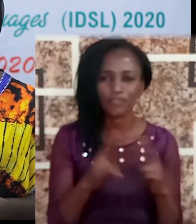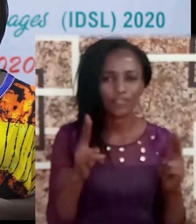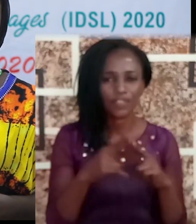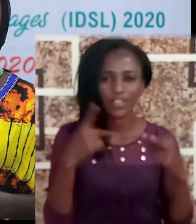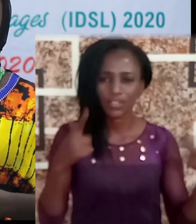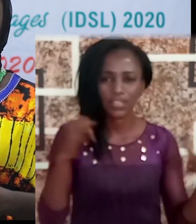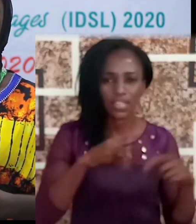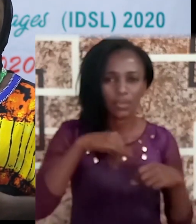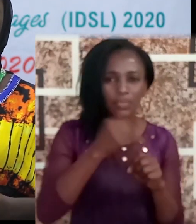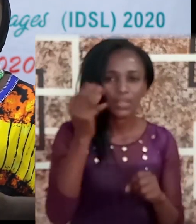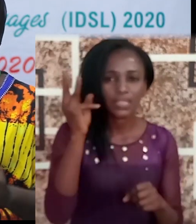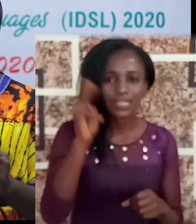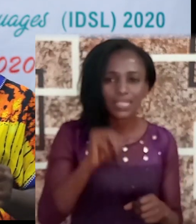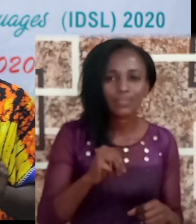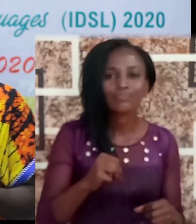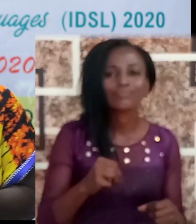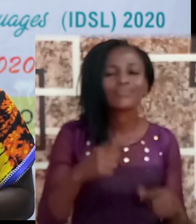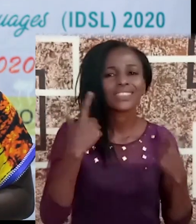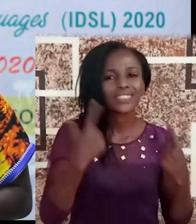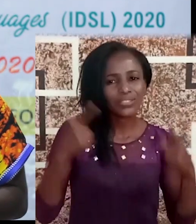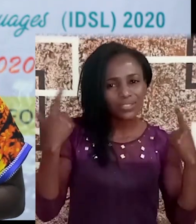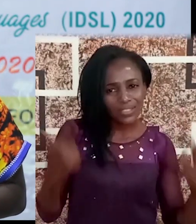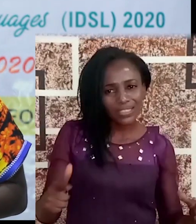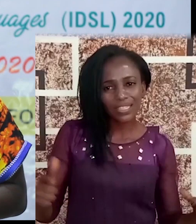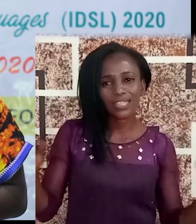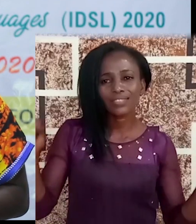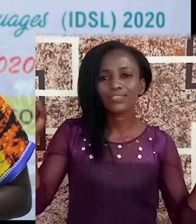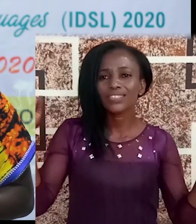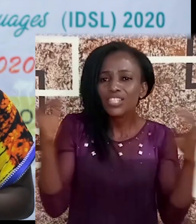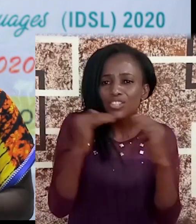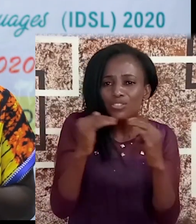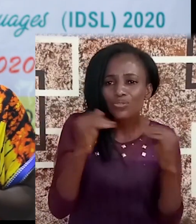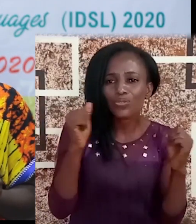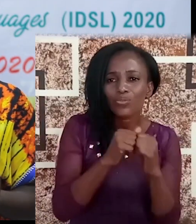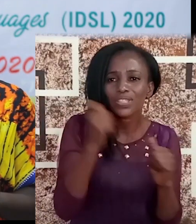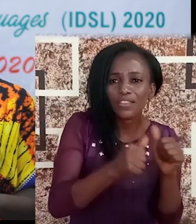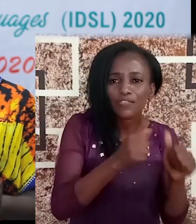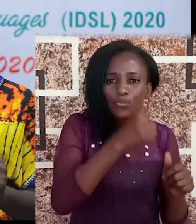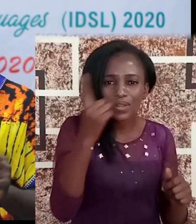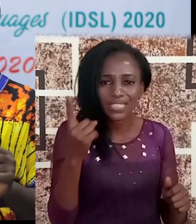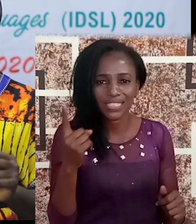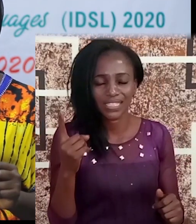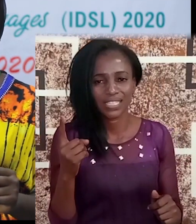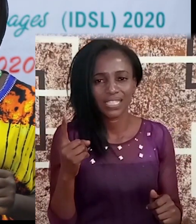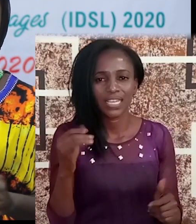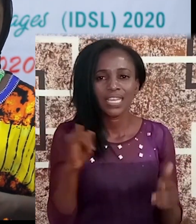• That language that makes them linguistically equal with everyone else • That language that gives them the power of expression.